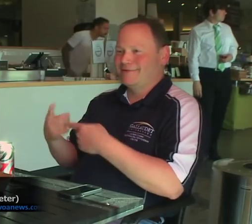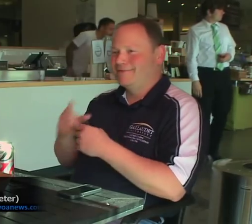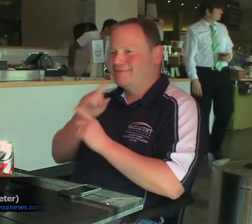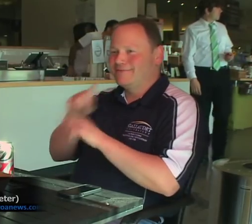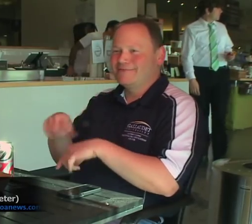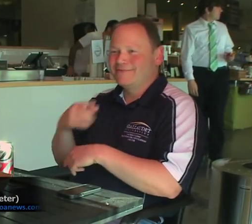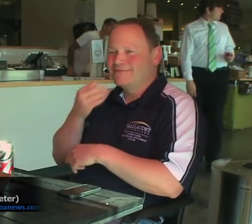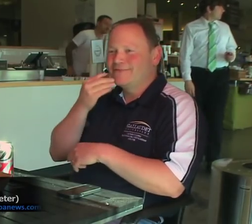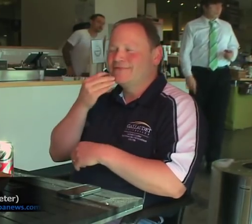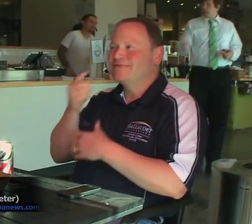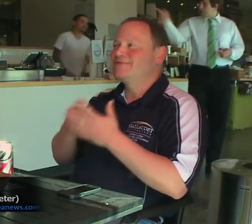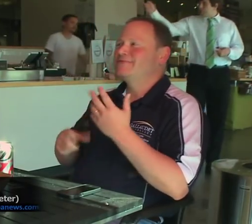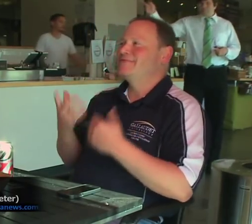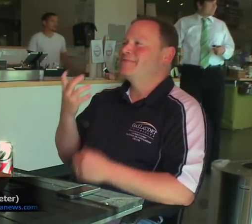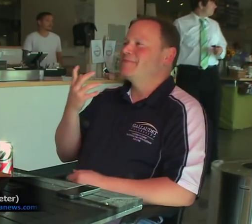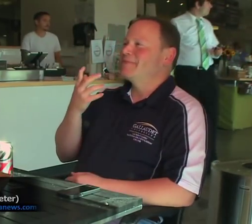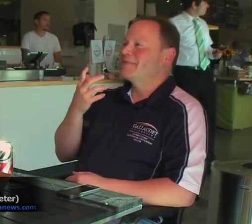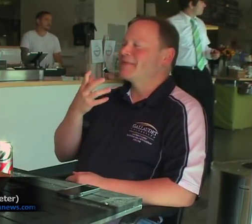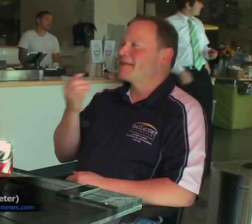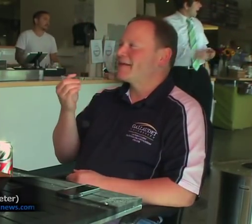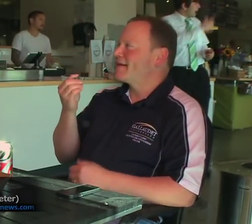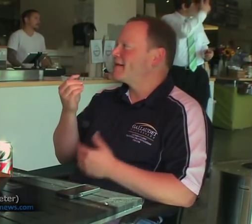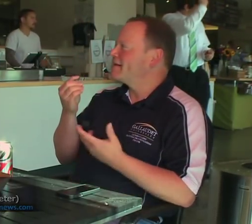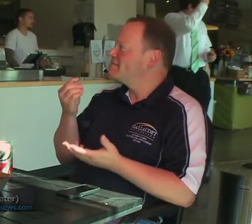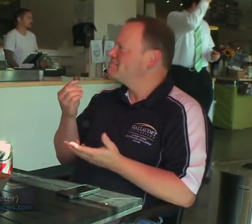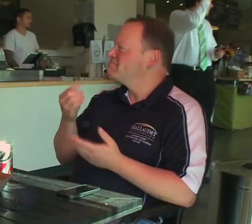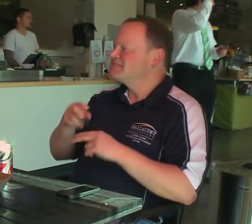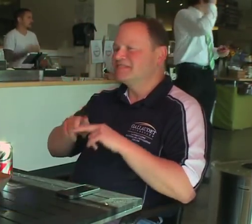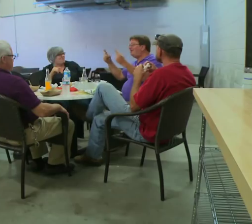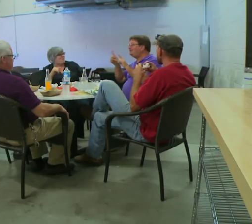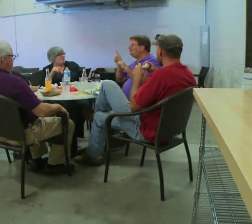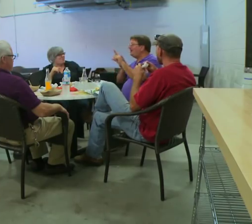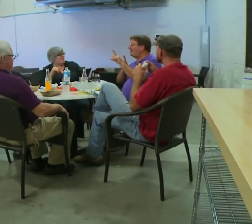Many of the employees sign, so I can order my food in American Sign Language."